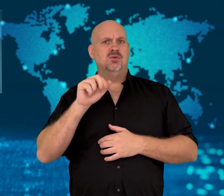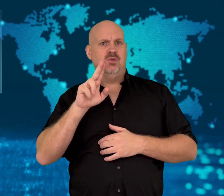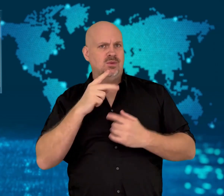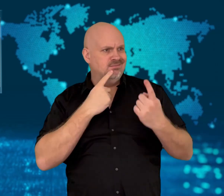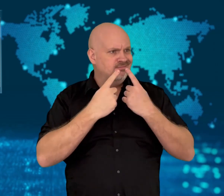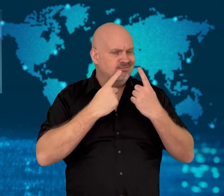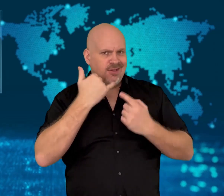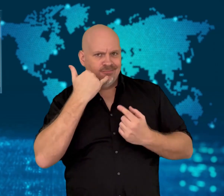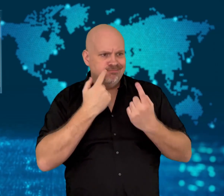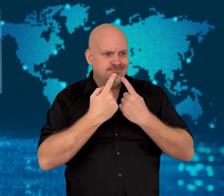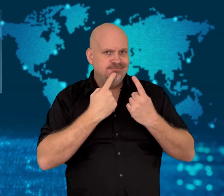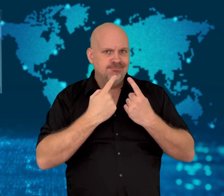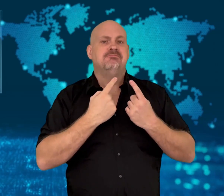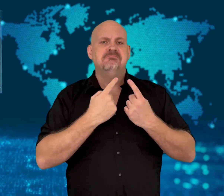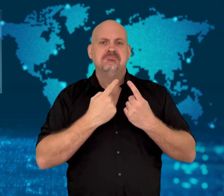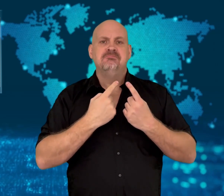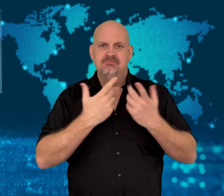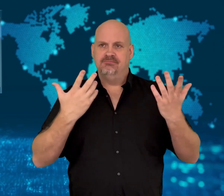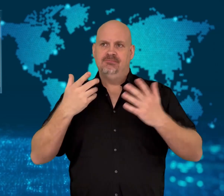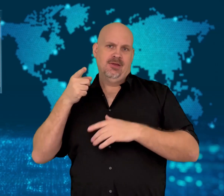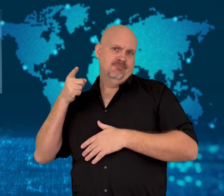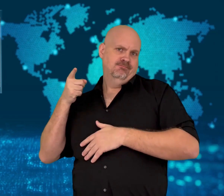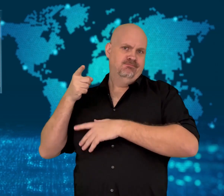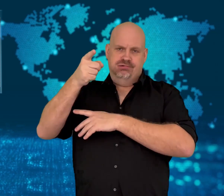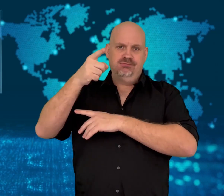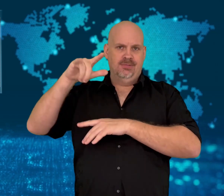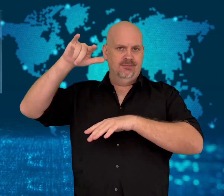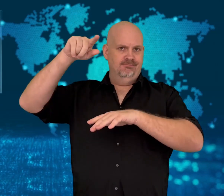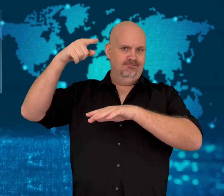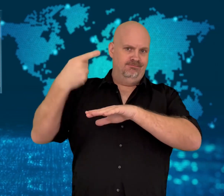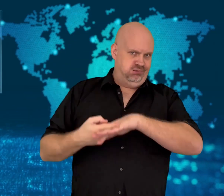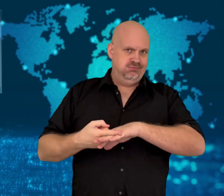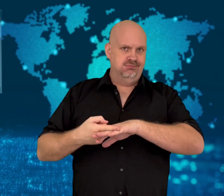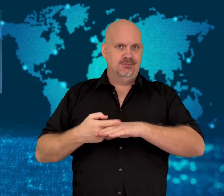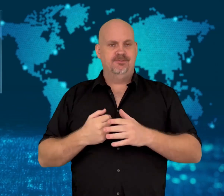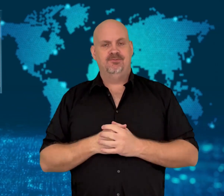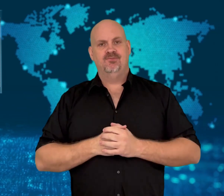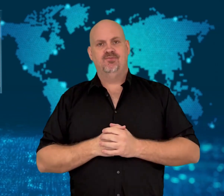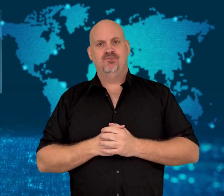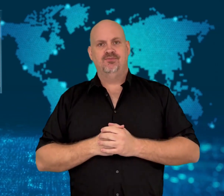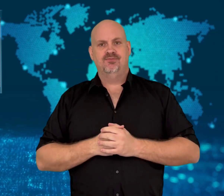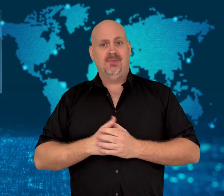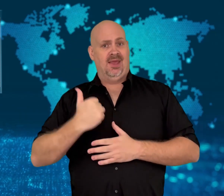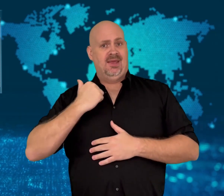Justin Trudeau, the object was shot down.